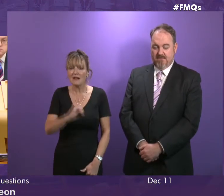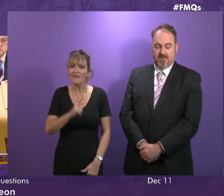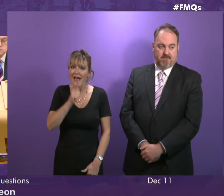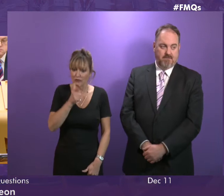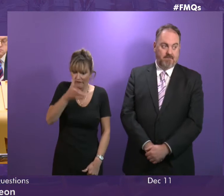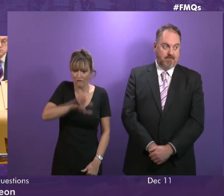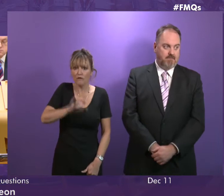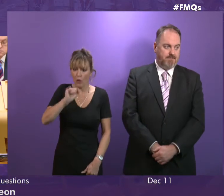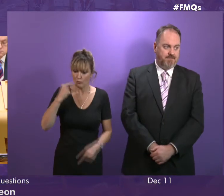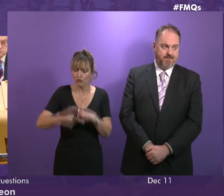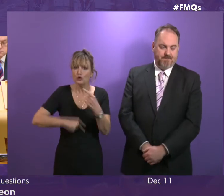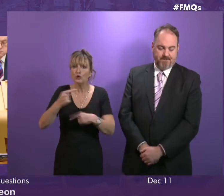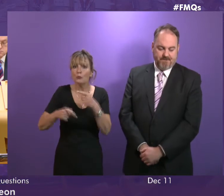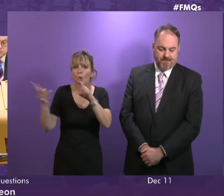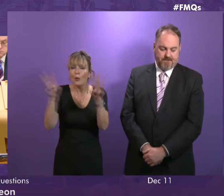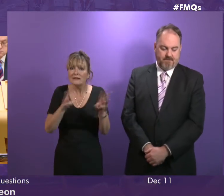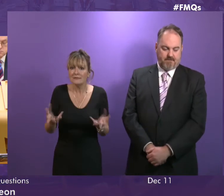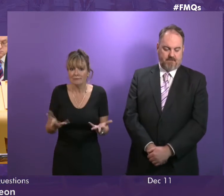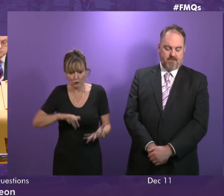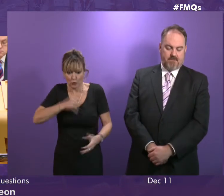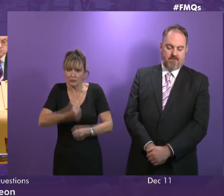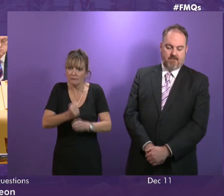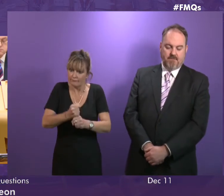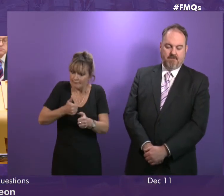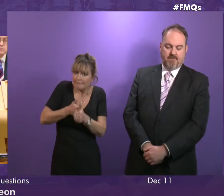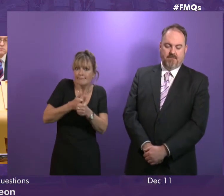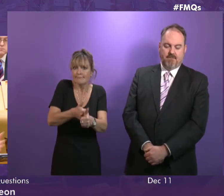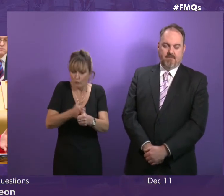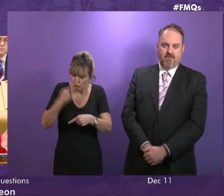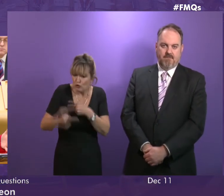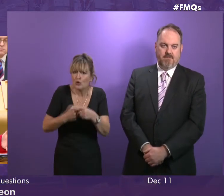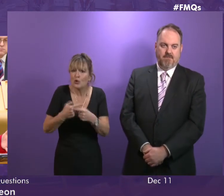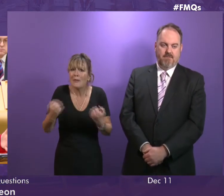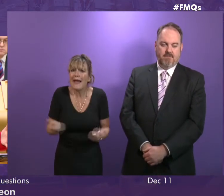from renewable sources. The Scottish Government supports renewable energy, but some of that